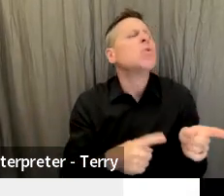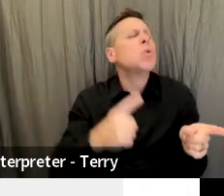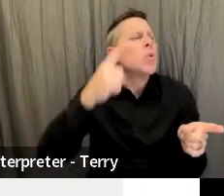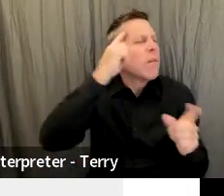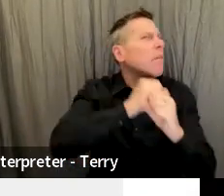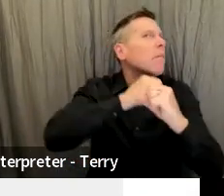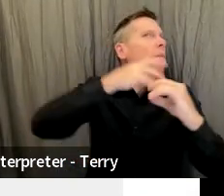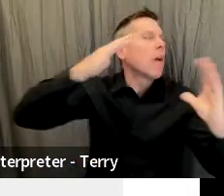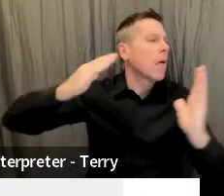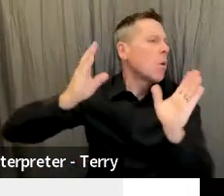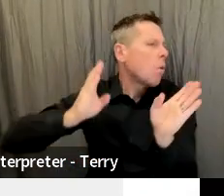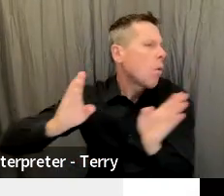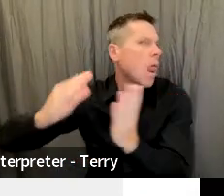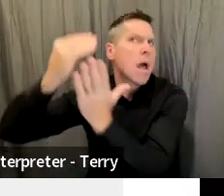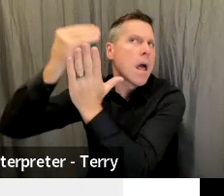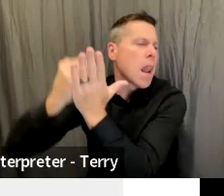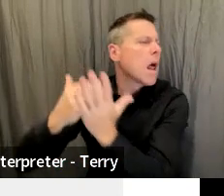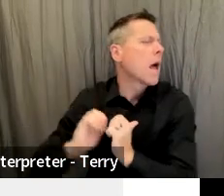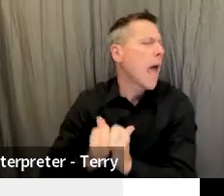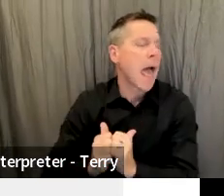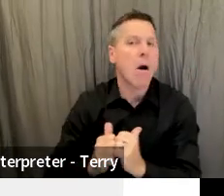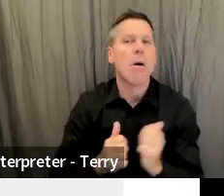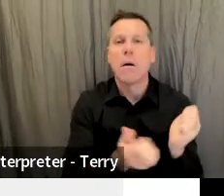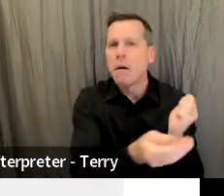and then one person should kind of be ultimately in charge of